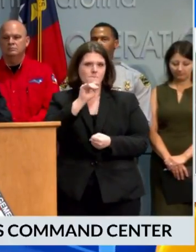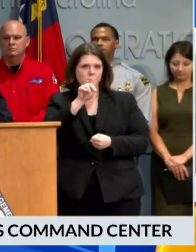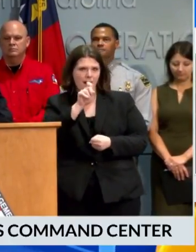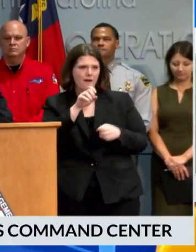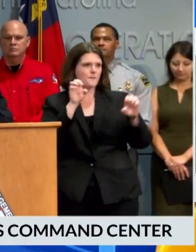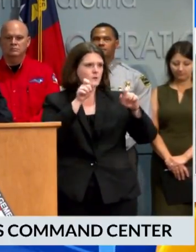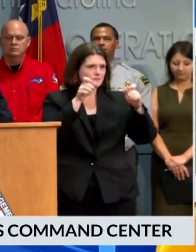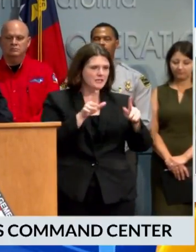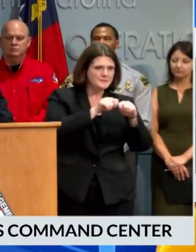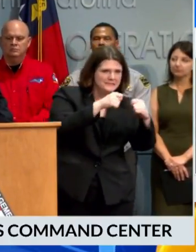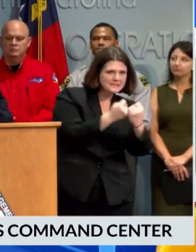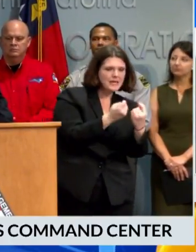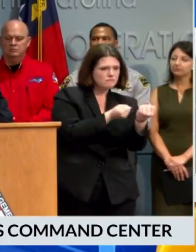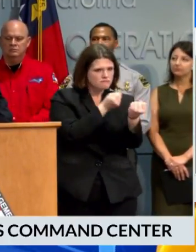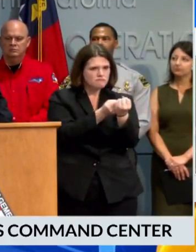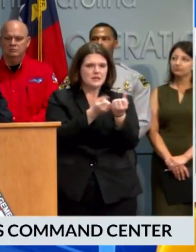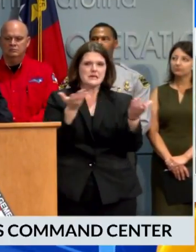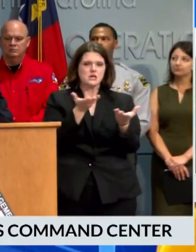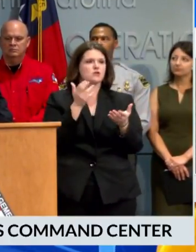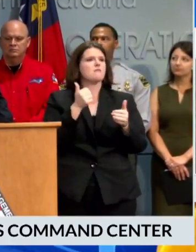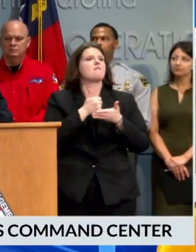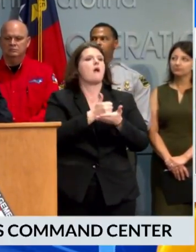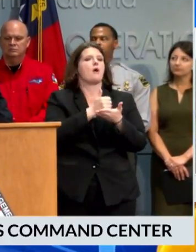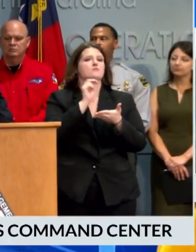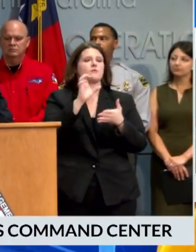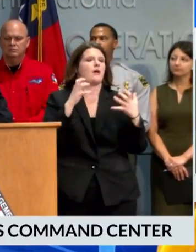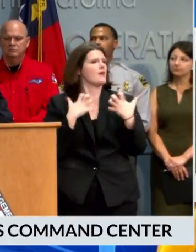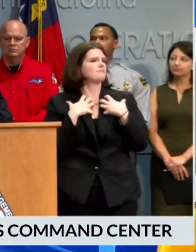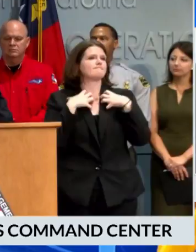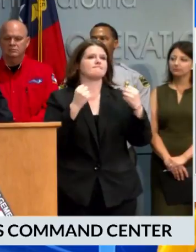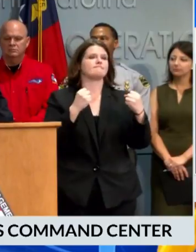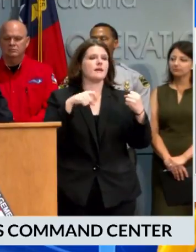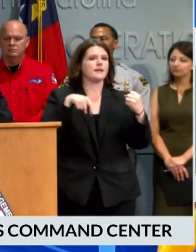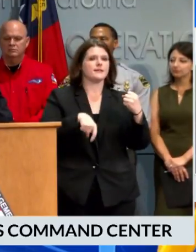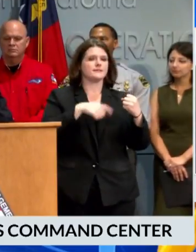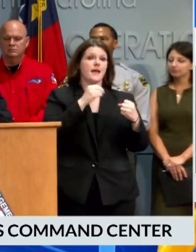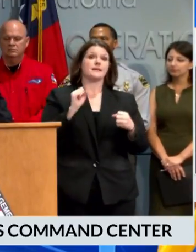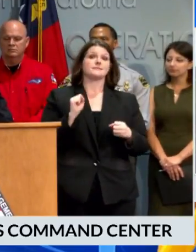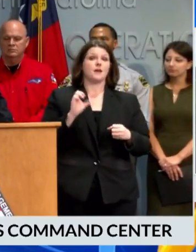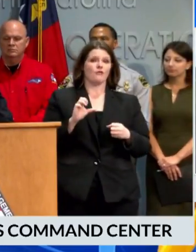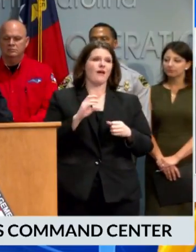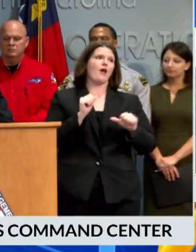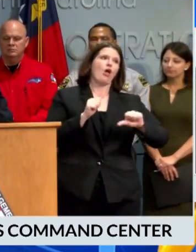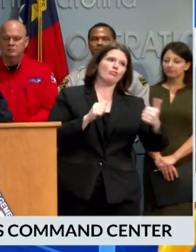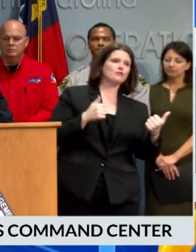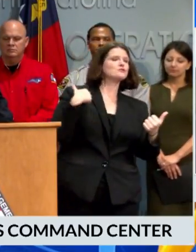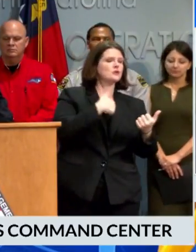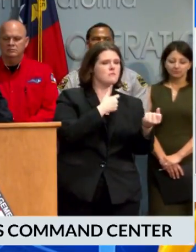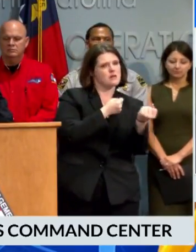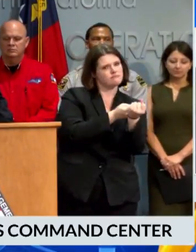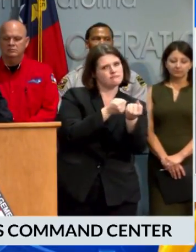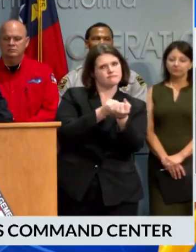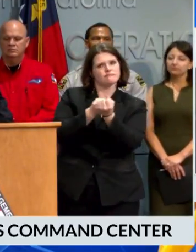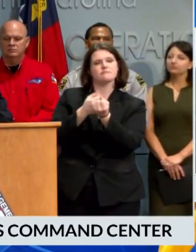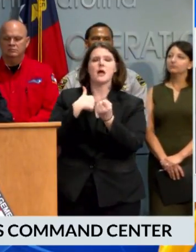THANK YOU GOVERNOR. FOLKS, IT'S IMPORTANT FOR ME TO GET OUT OF DC AND BE ON THE GROUND TO MAKE SURE WE ARE GIVING THE GOOD GOVERNOR AND HIS TEAM EVERY THING WE CAN TO